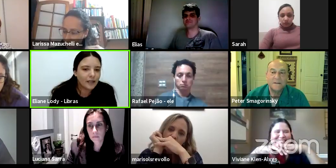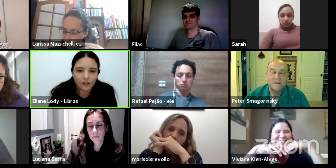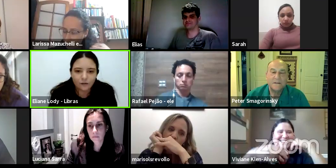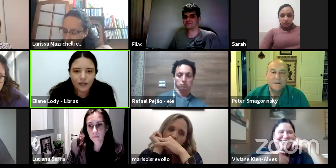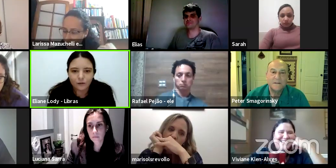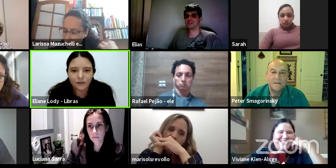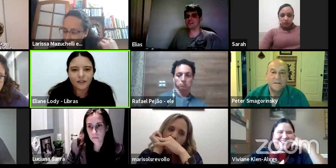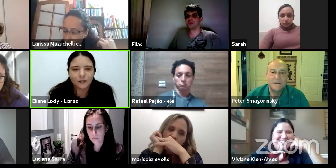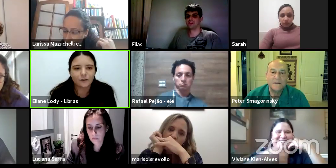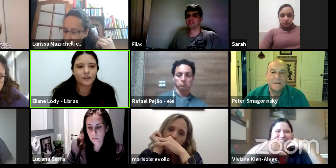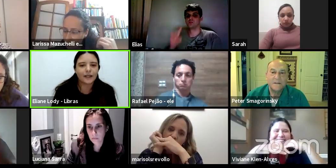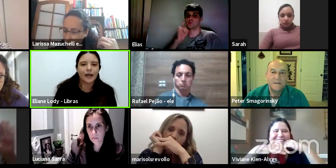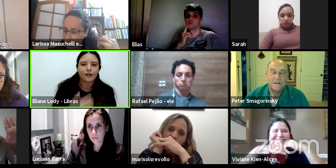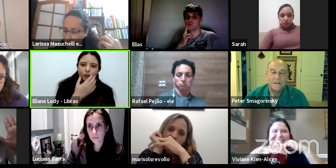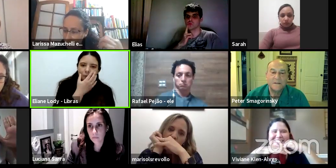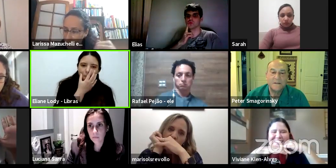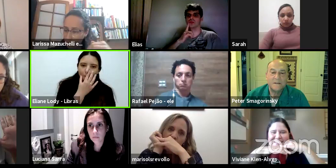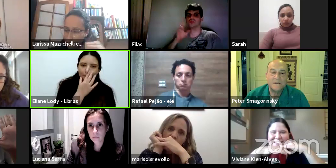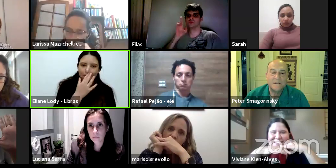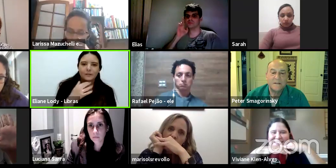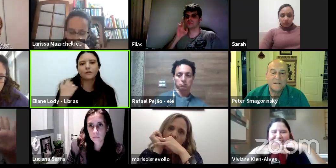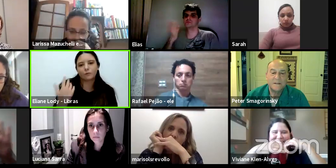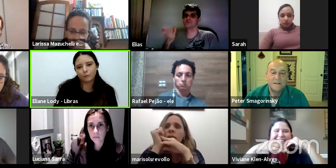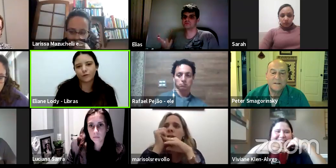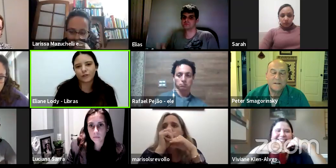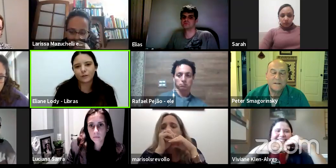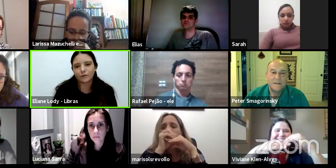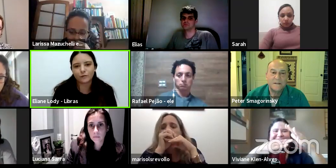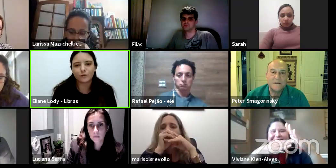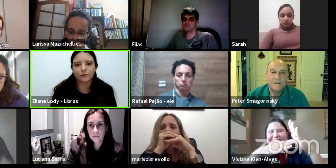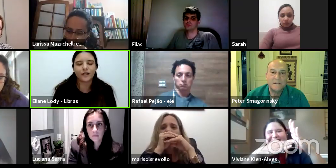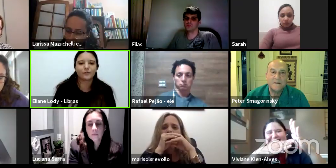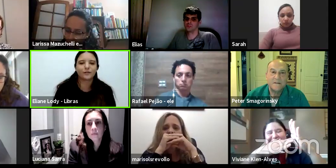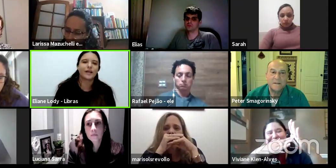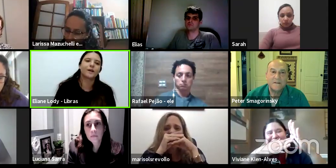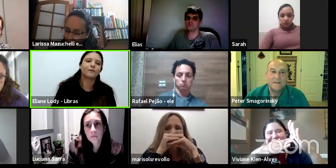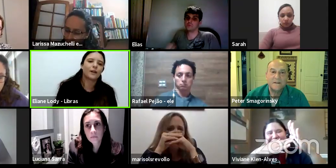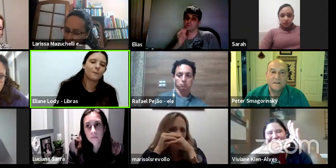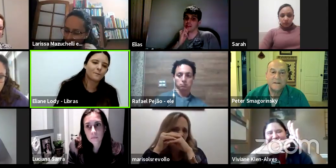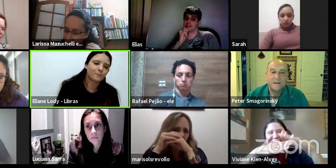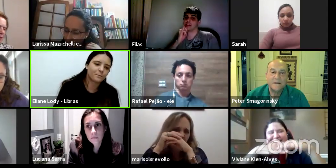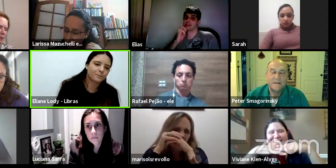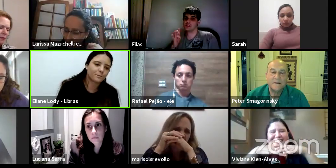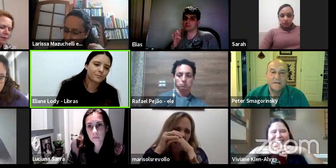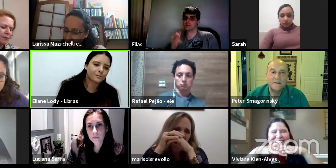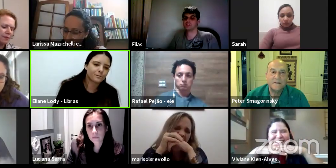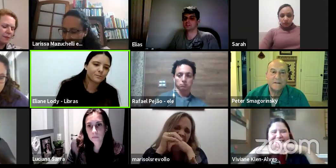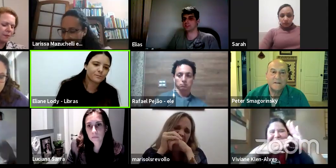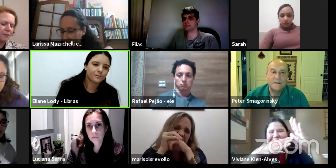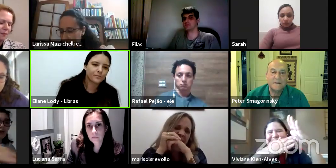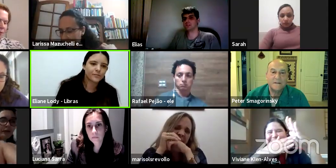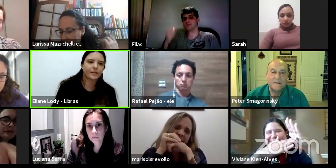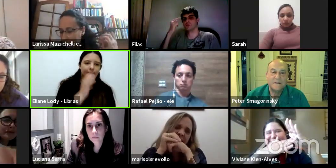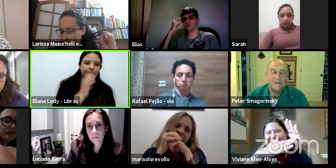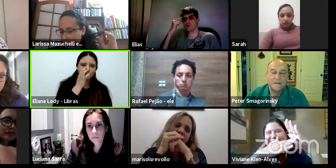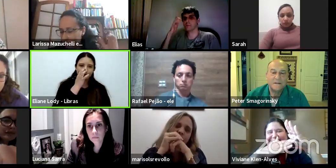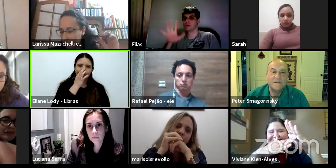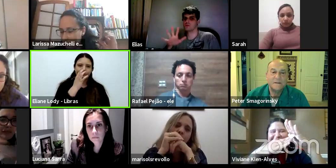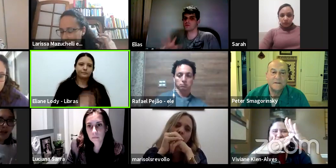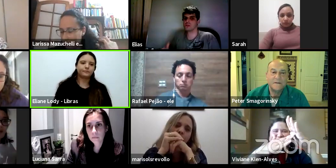practice Jolla O'Shea practice Jolla associate to either practice Jolla, Associate Dean for this so much. food on of food and I have to say we